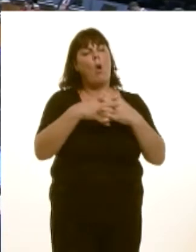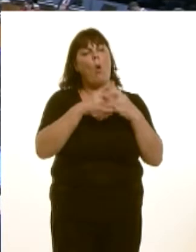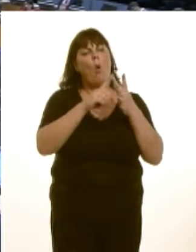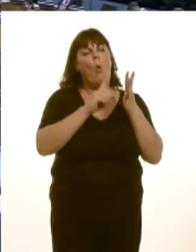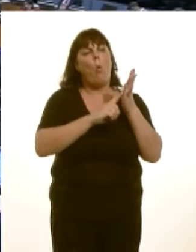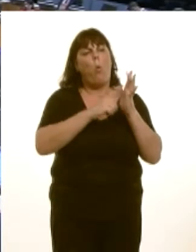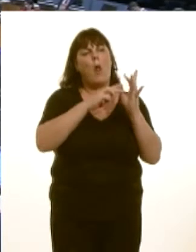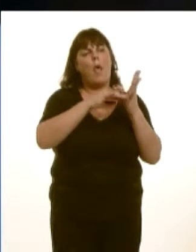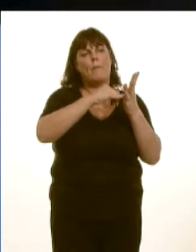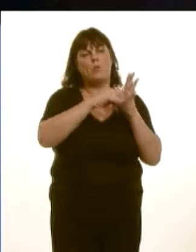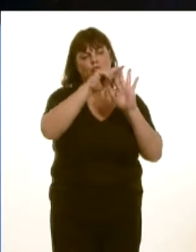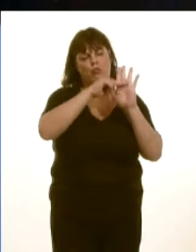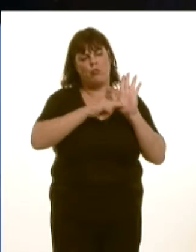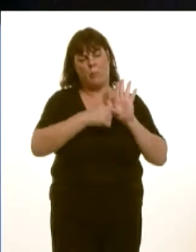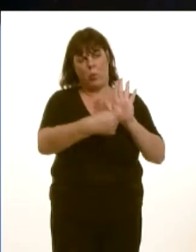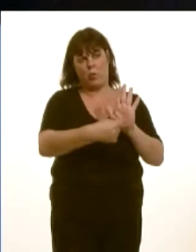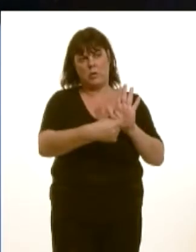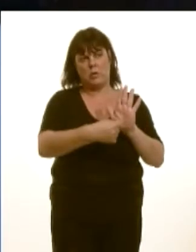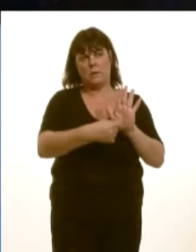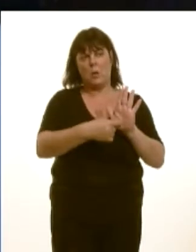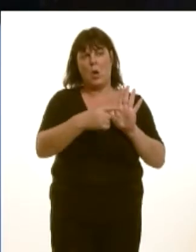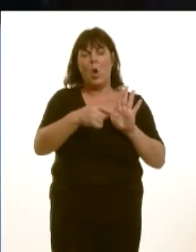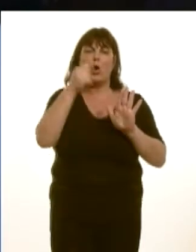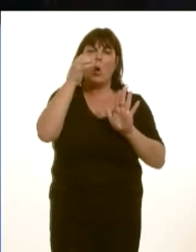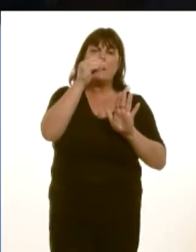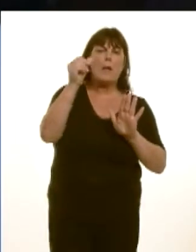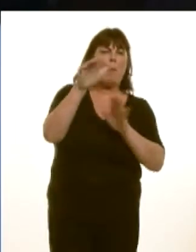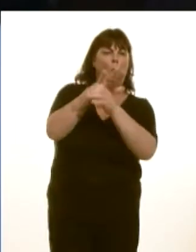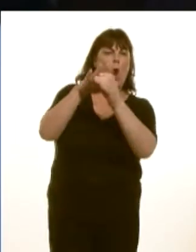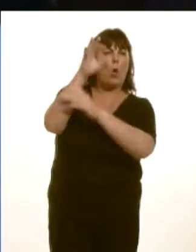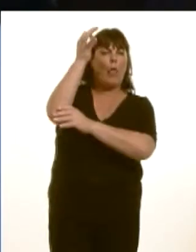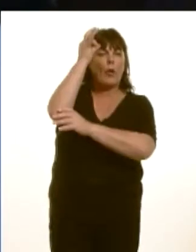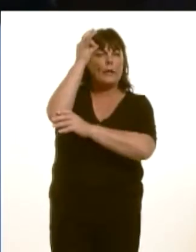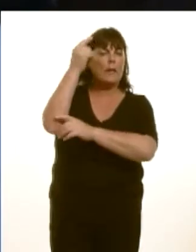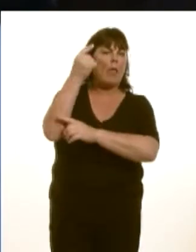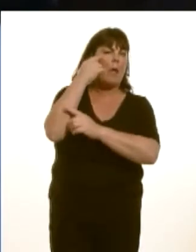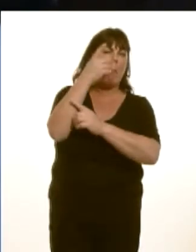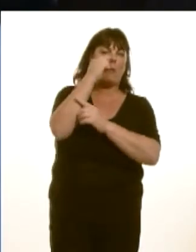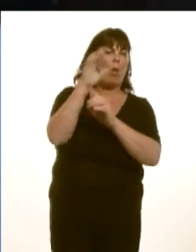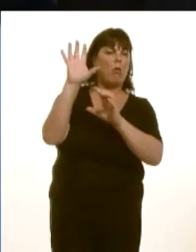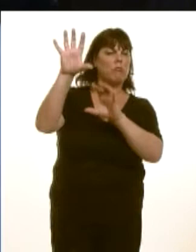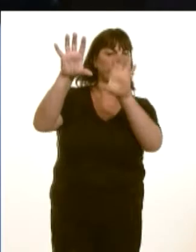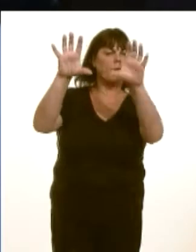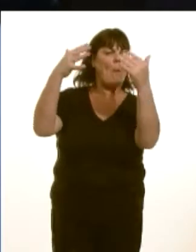taking forward the initiative to look at the prospect of merging with a neighbouring authority,